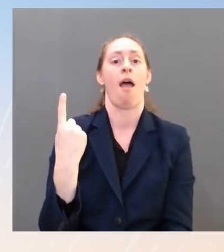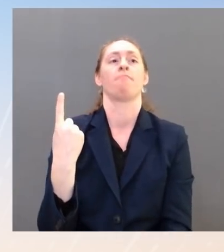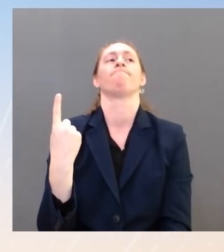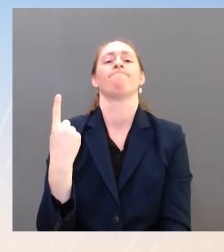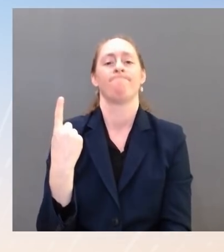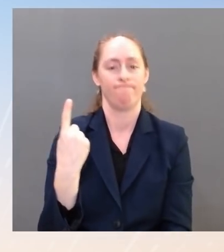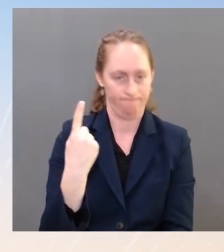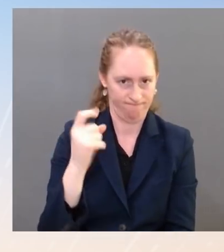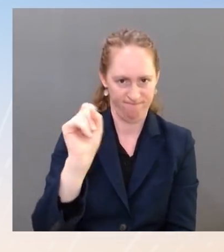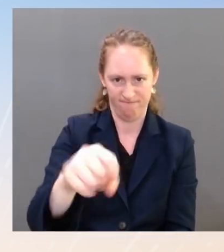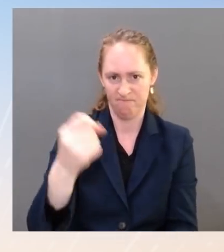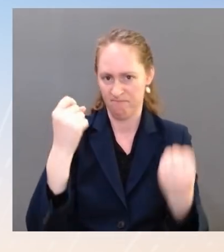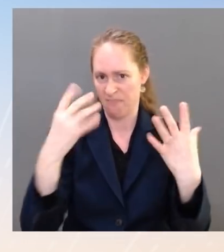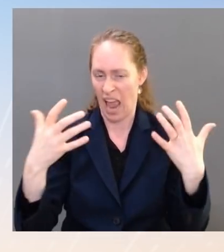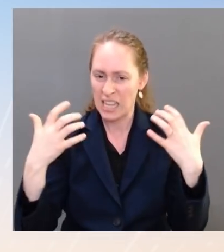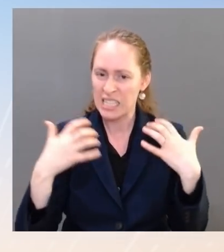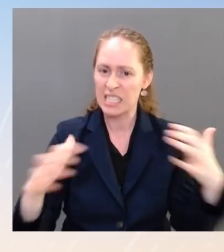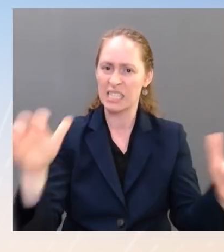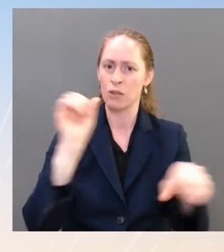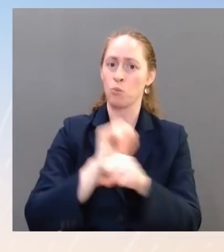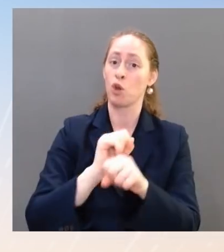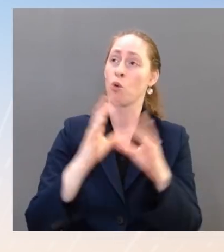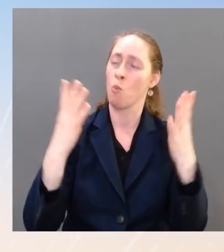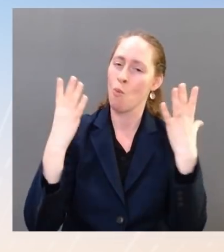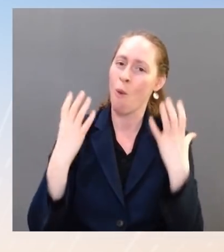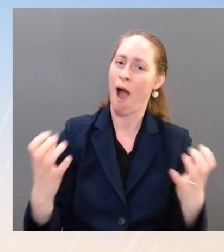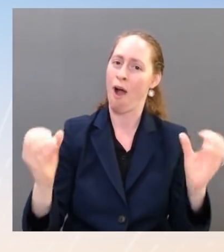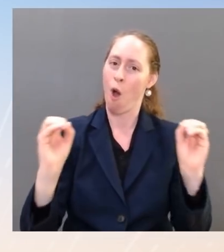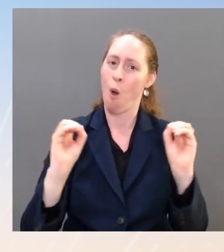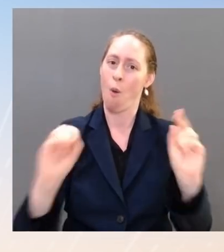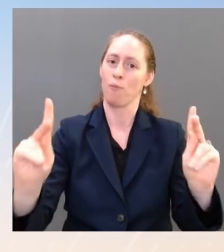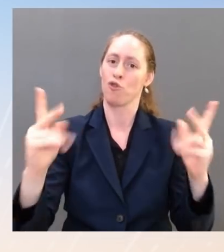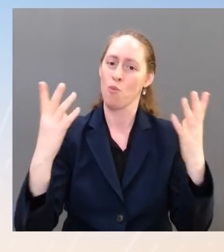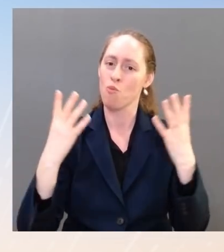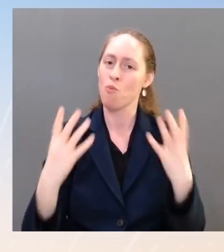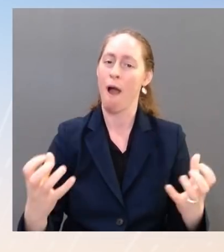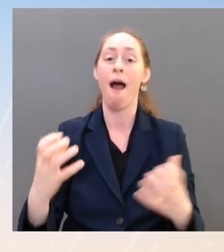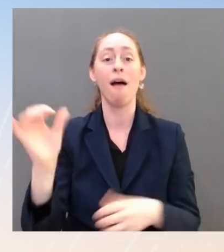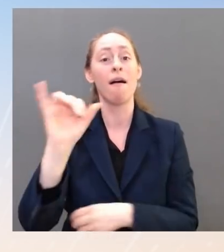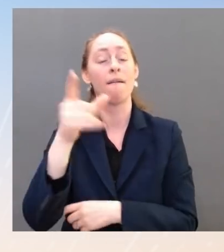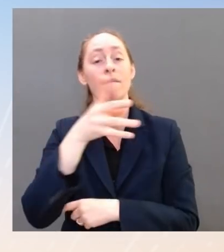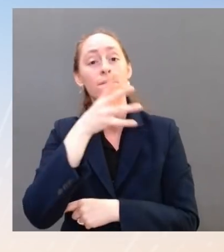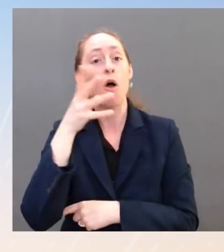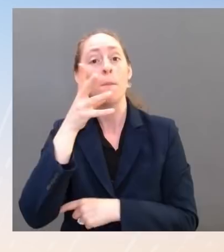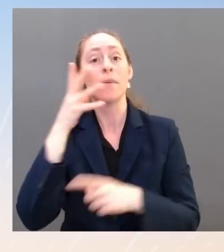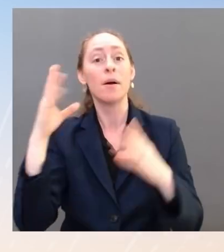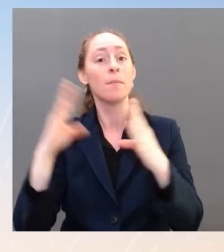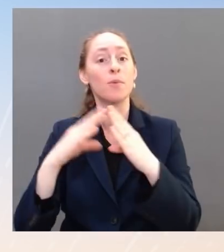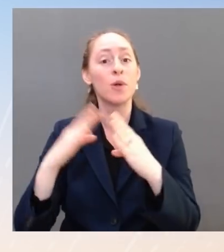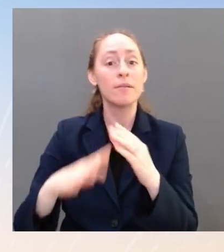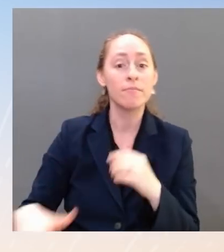in rural communities, want access to better jobs and better paying jobs in our country. The infrastructure law is a historic opportunity